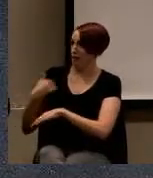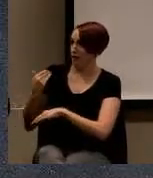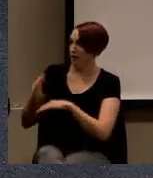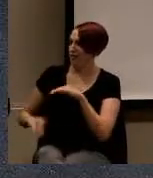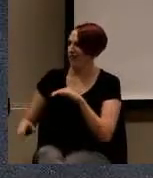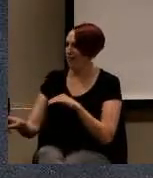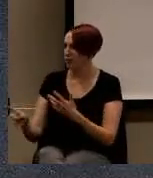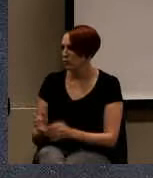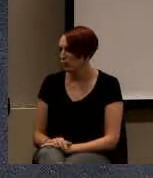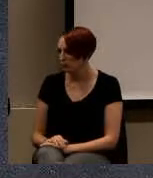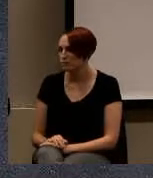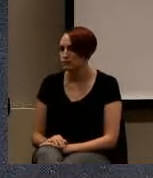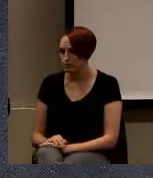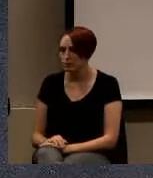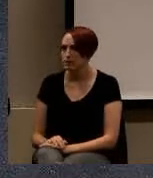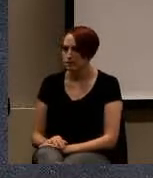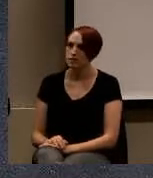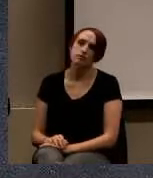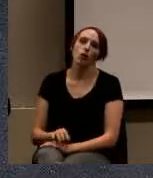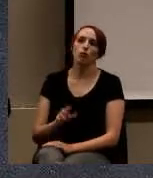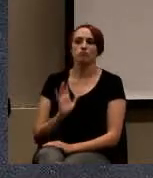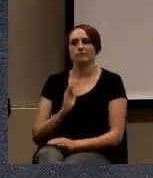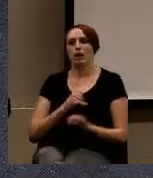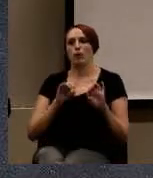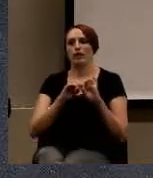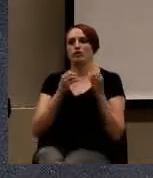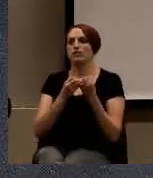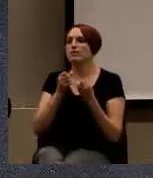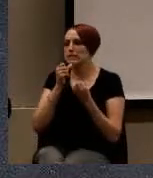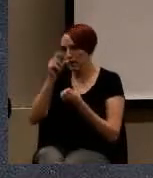So, we're very strong on that, that age alone is not an indicator.